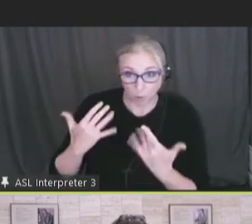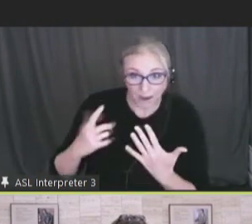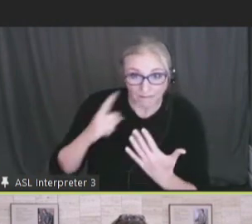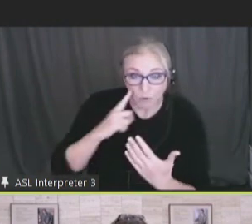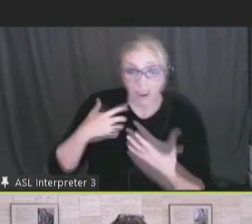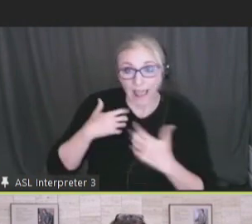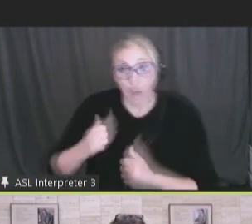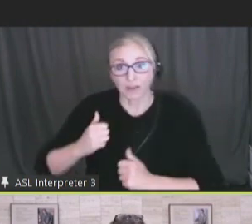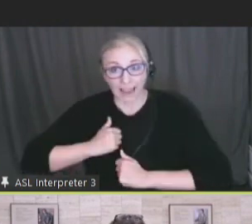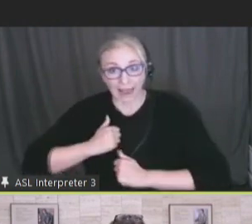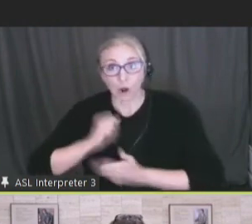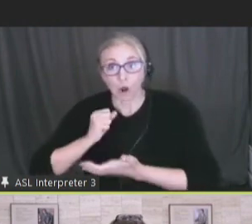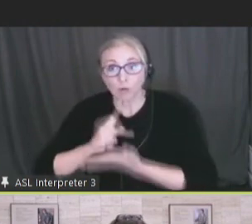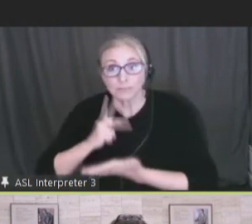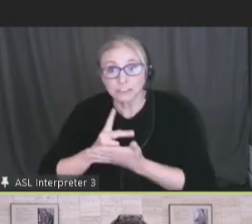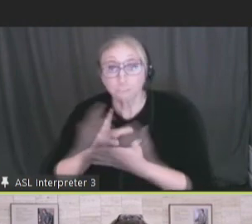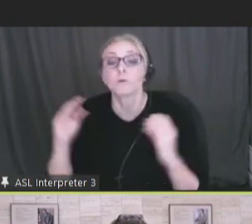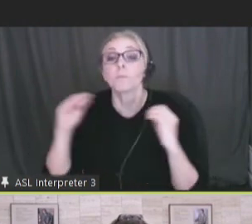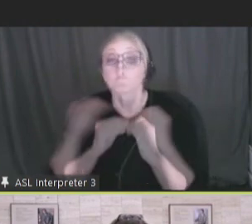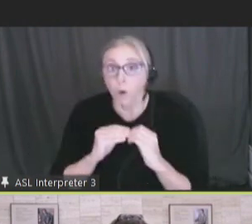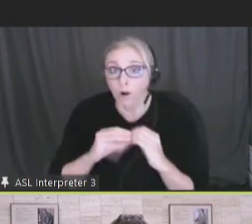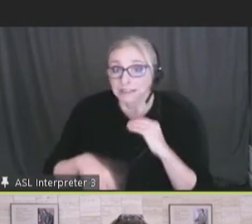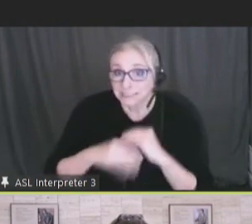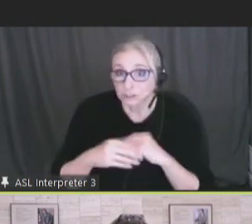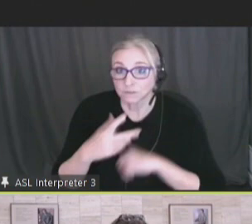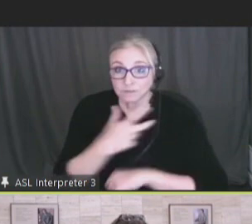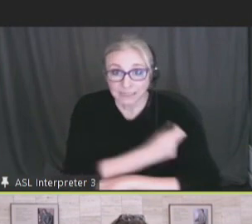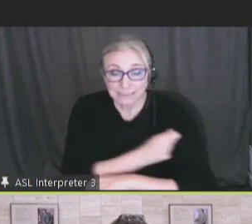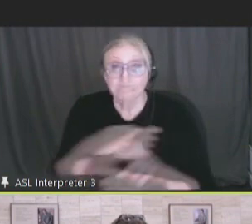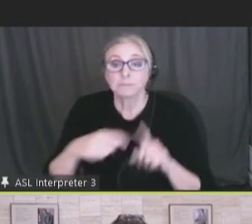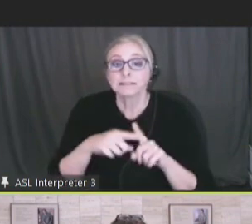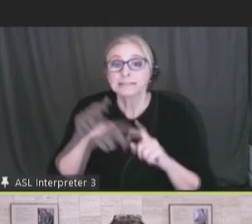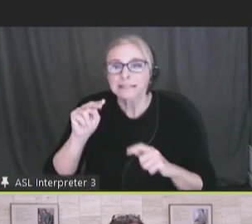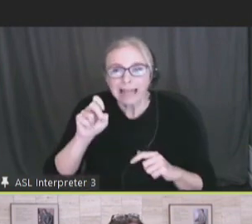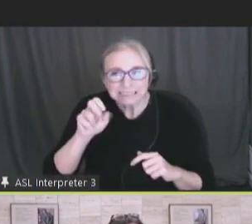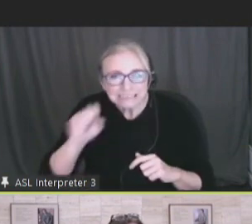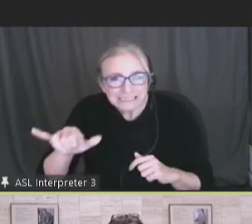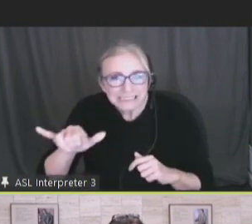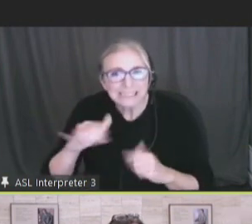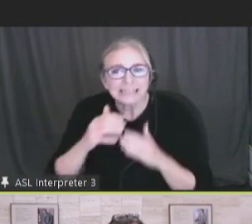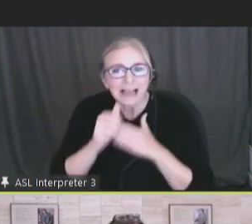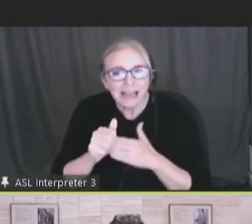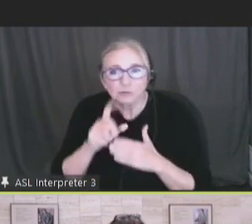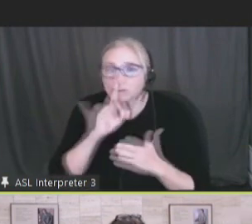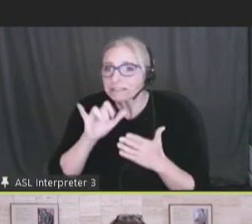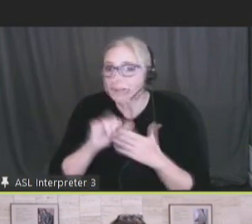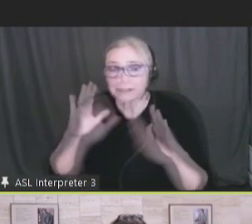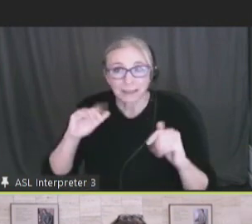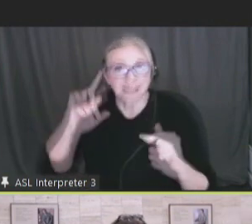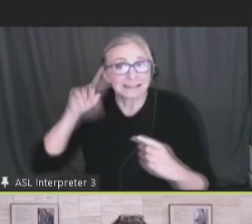of additional RSV vaccines as well as NACI guidance, which is not expected until 2024.